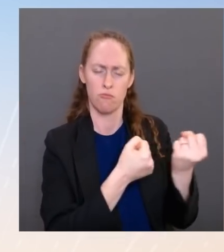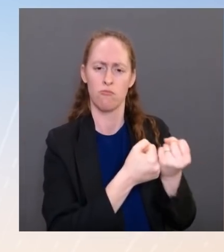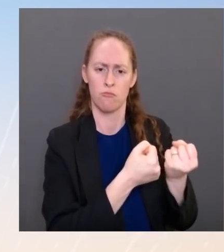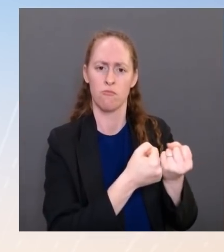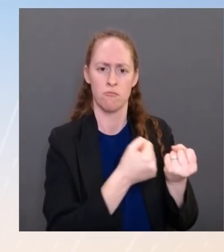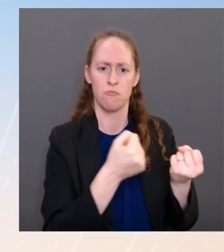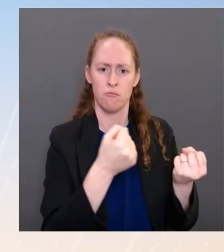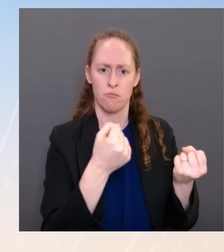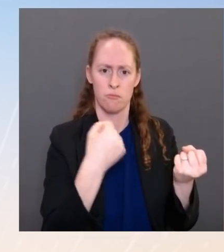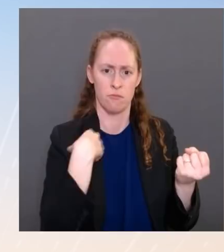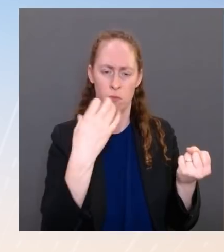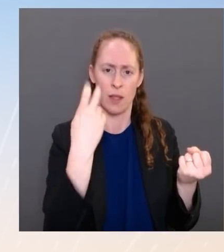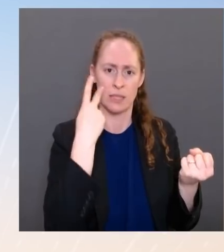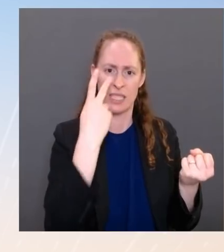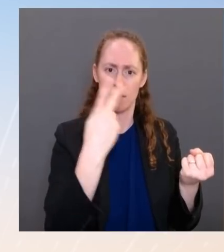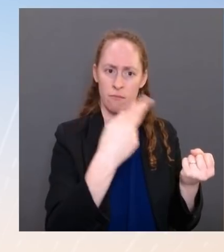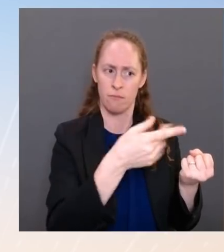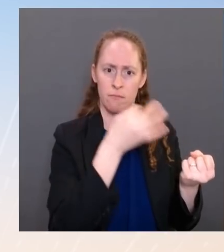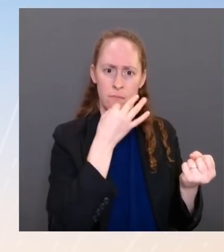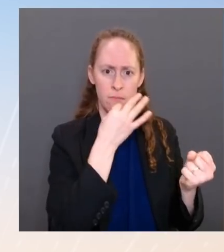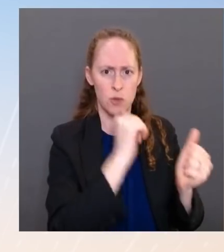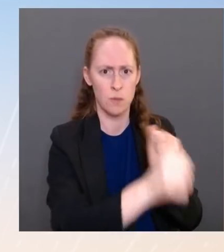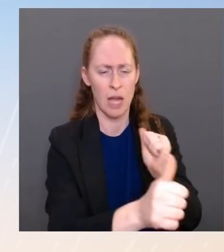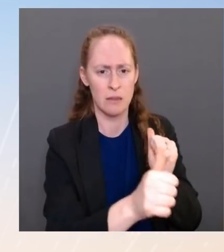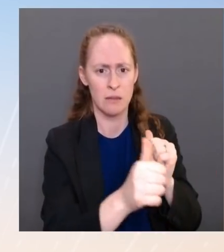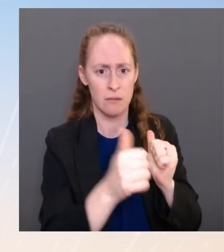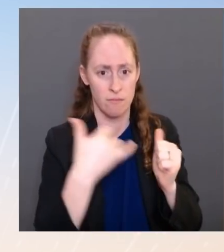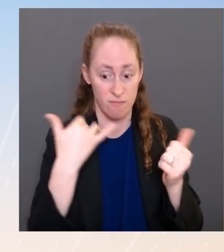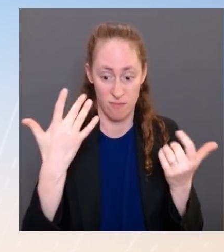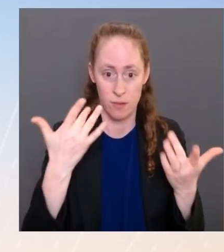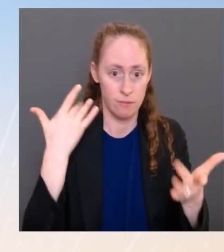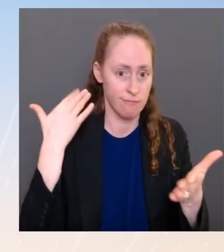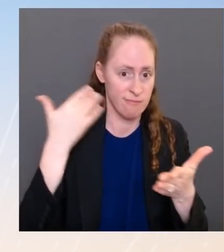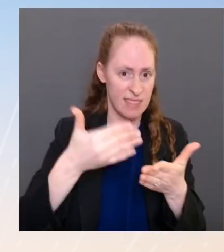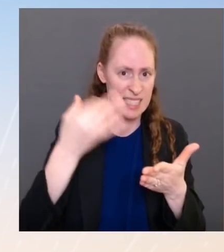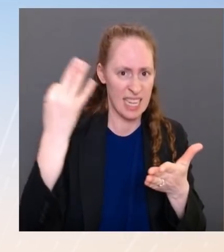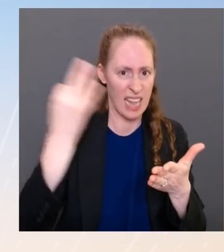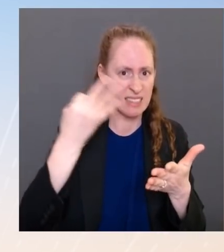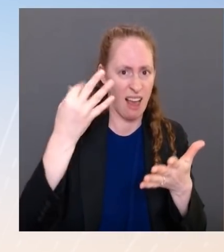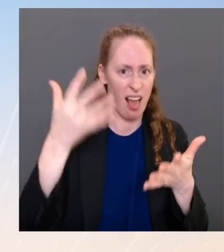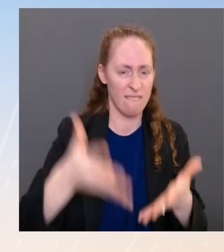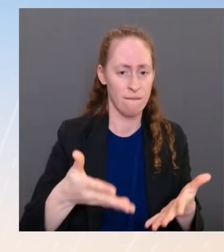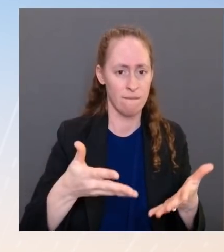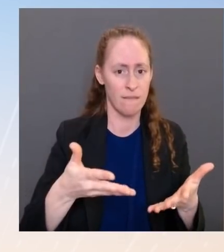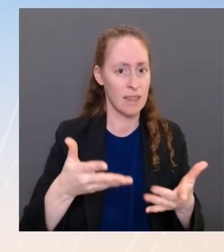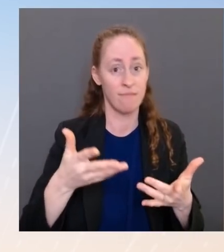The Press: Okay. I guess the question is: If -- if this is to delay your ability to accomplish this within nine days, is the President -- would he be okay